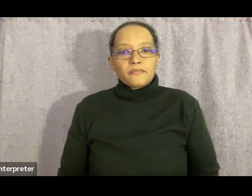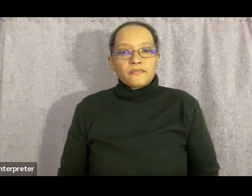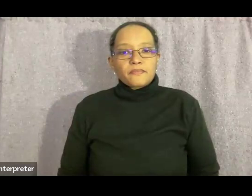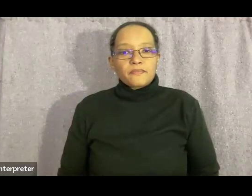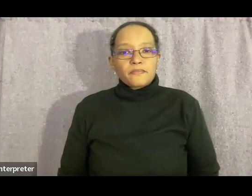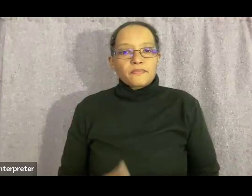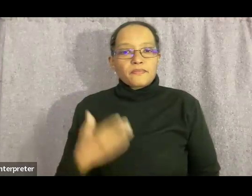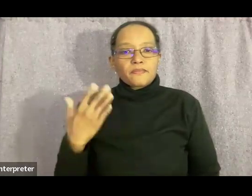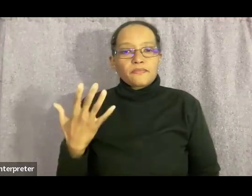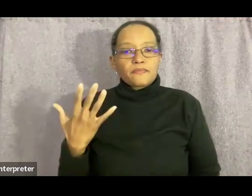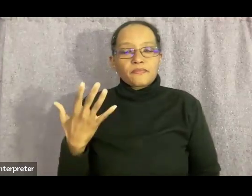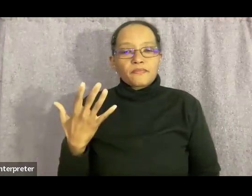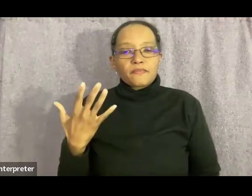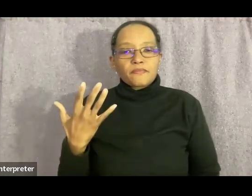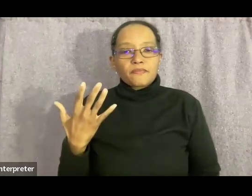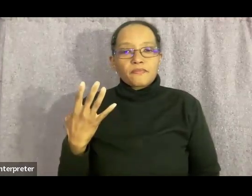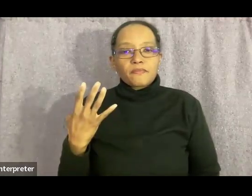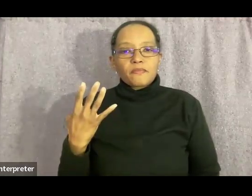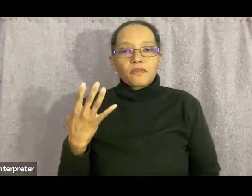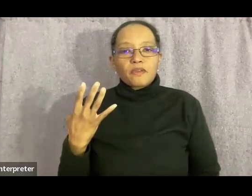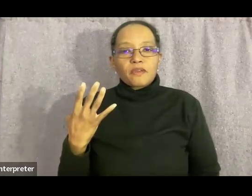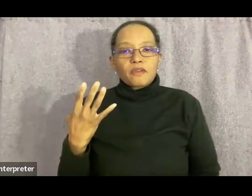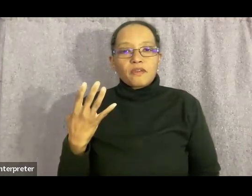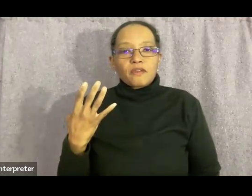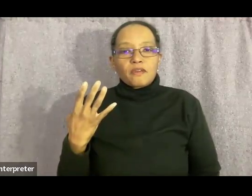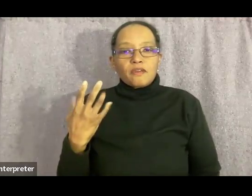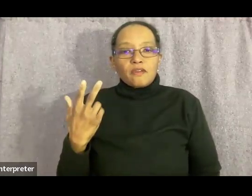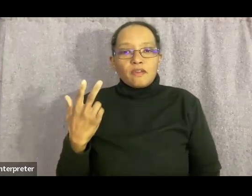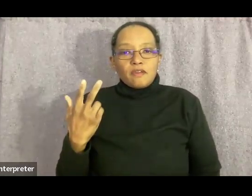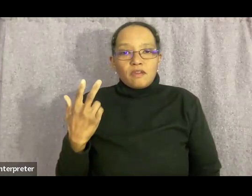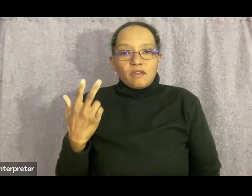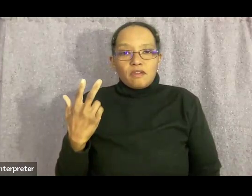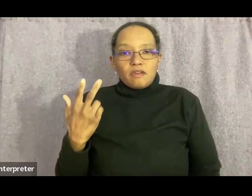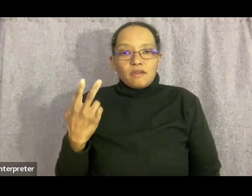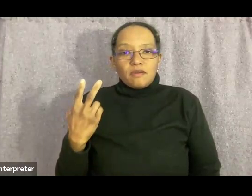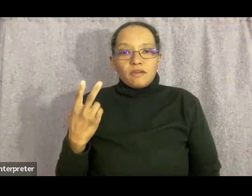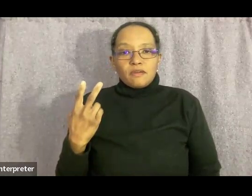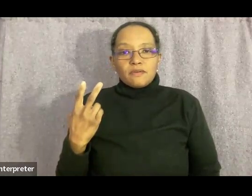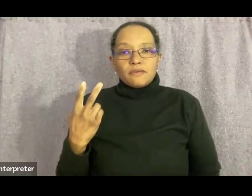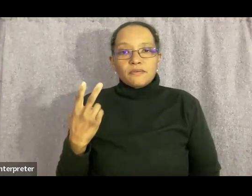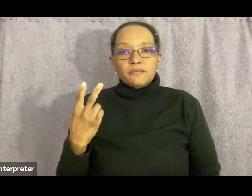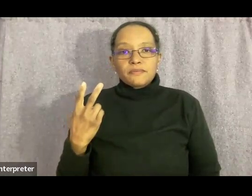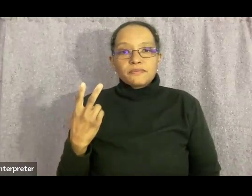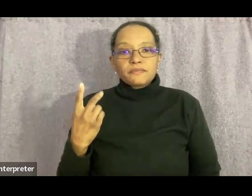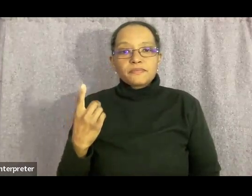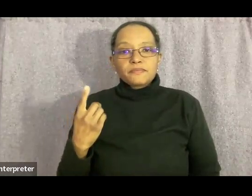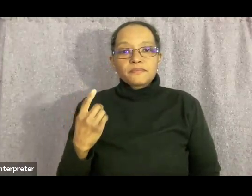And five, four, three, two, one.